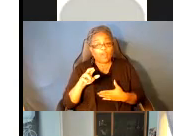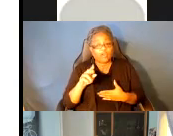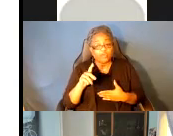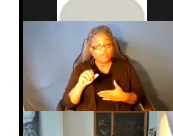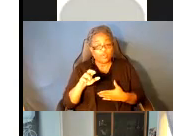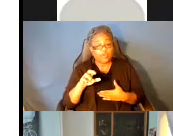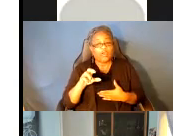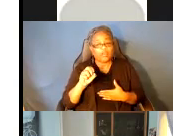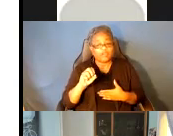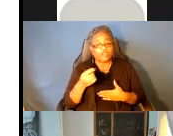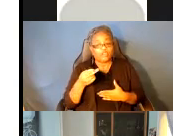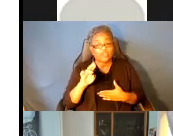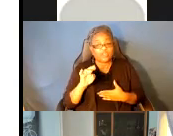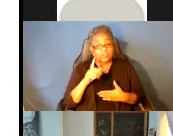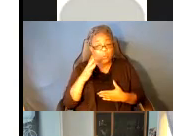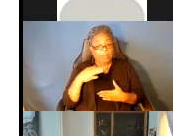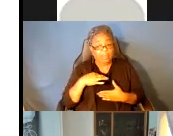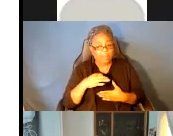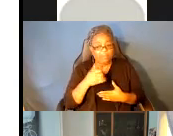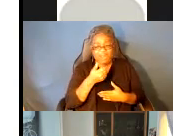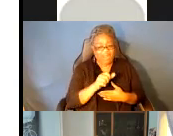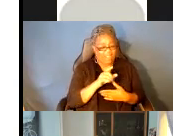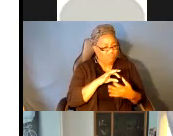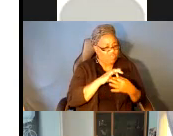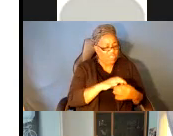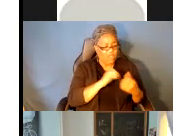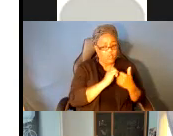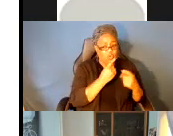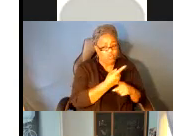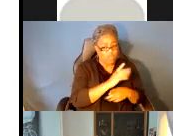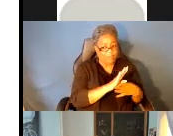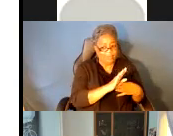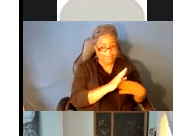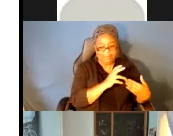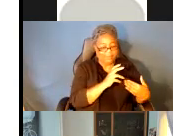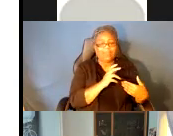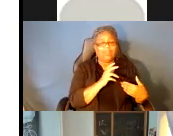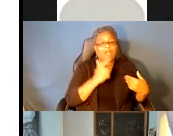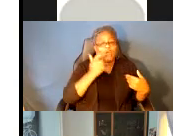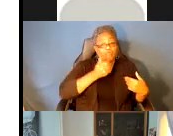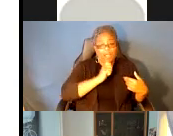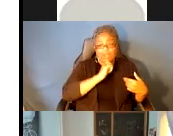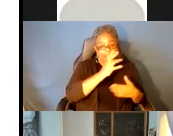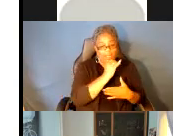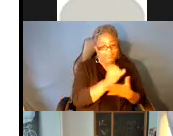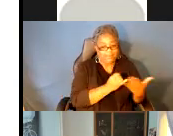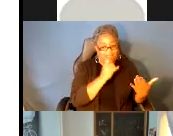to a registered business, that is not what this grant program was designed for. It is specifically designed for individuals